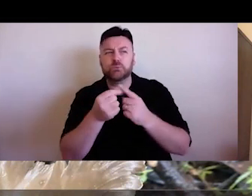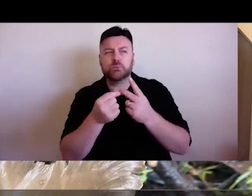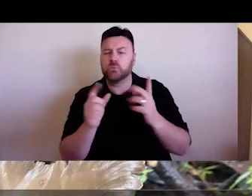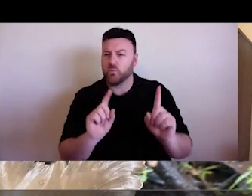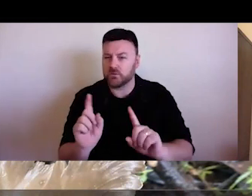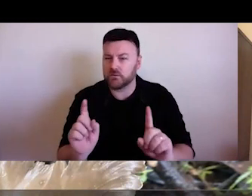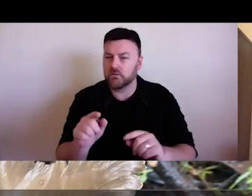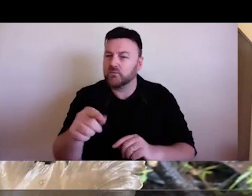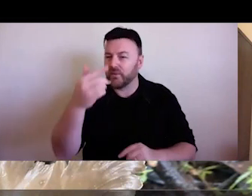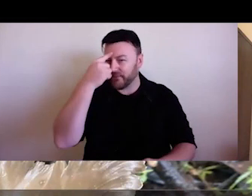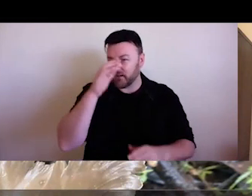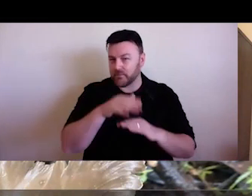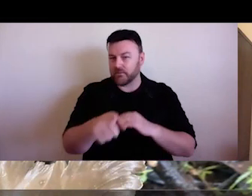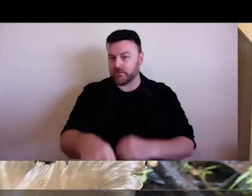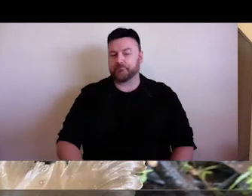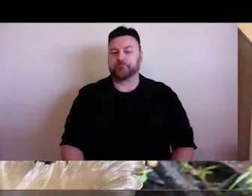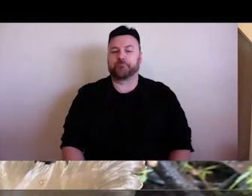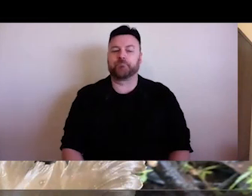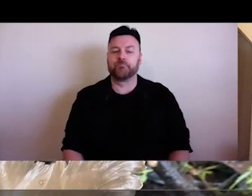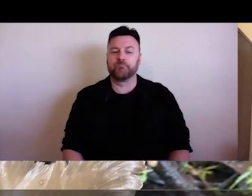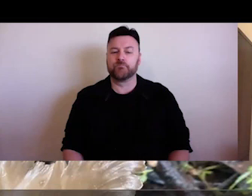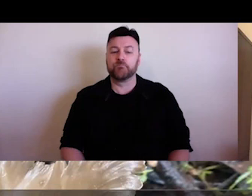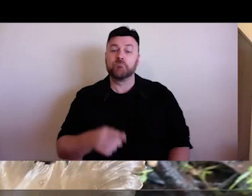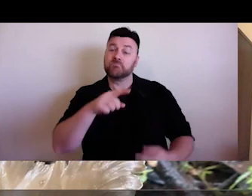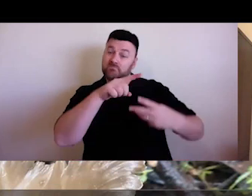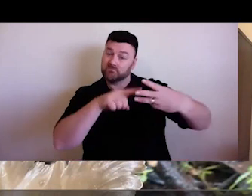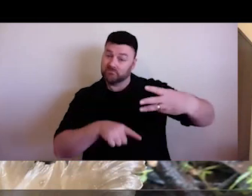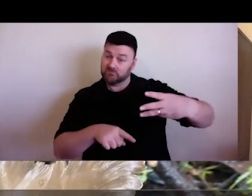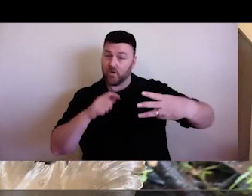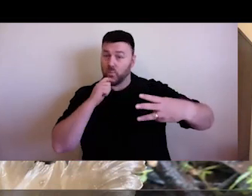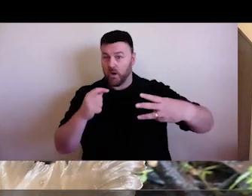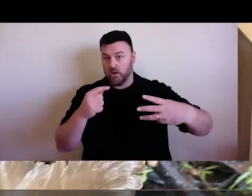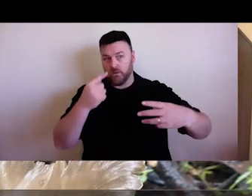won't be spending time on this now? That's difficult in this medium. But